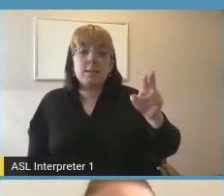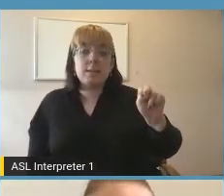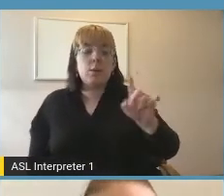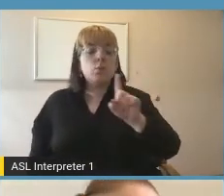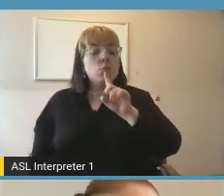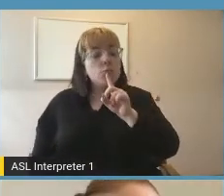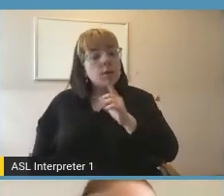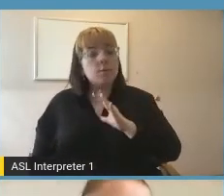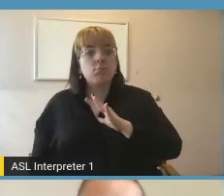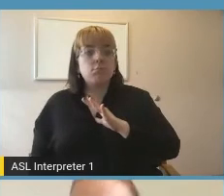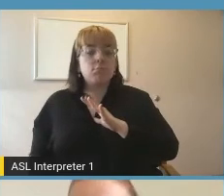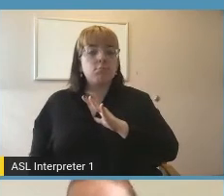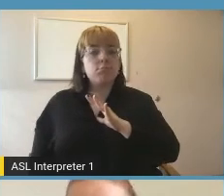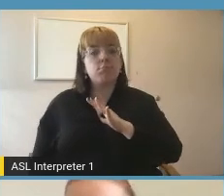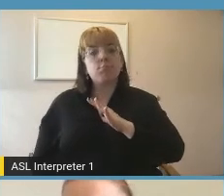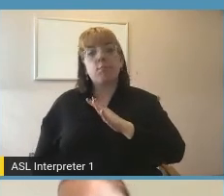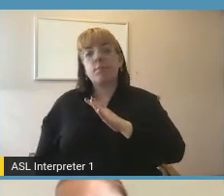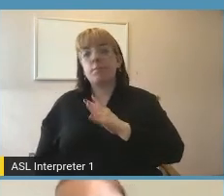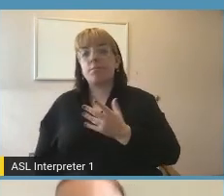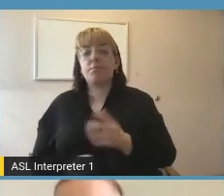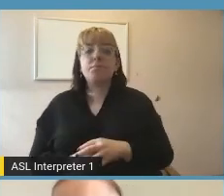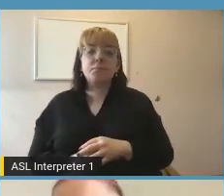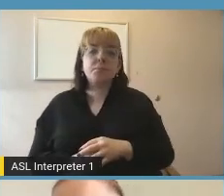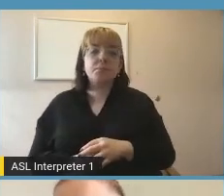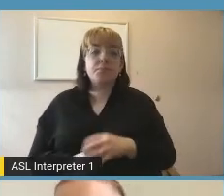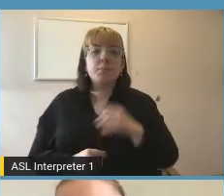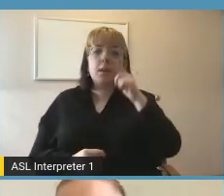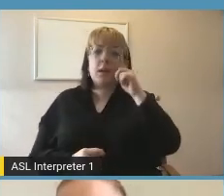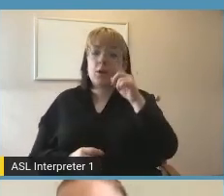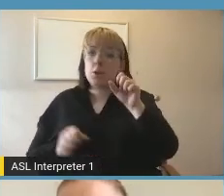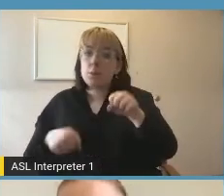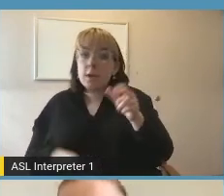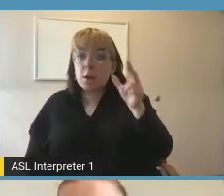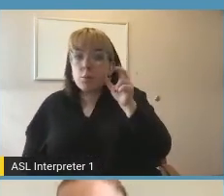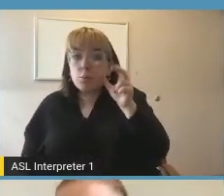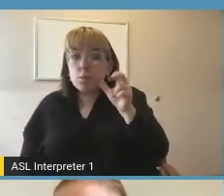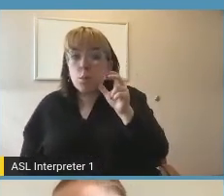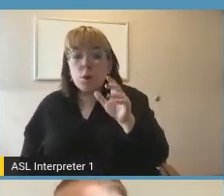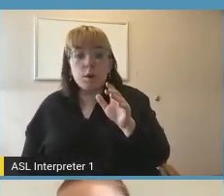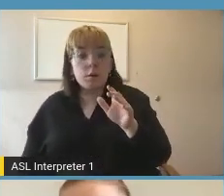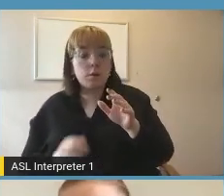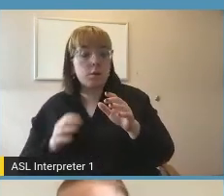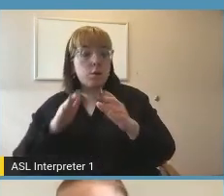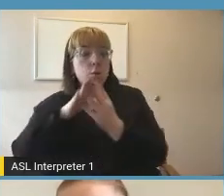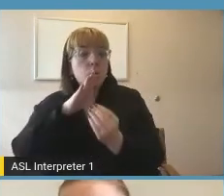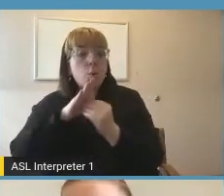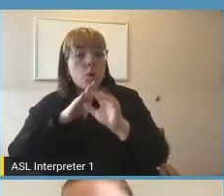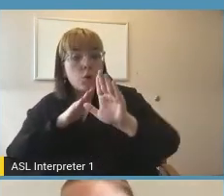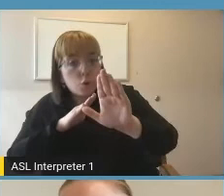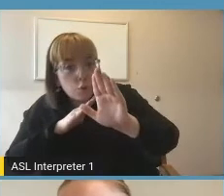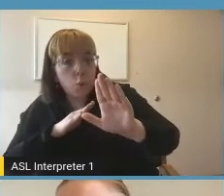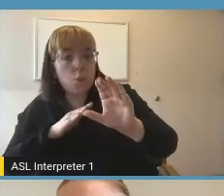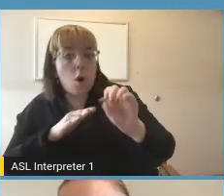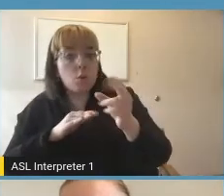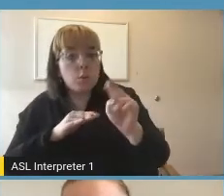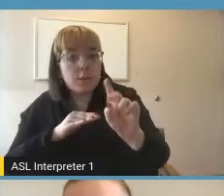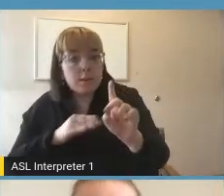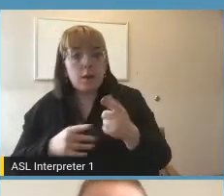particularly they think is fun they go record sounds I think anything you want. You want the sound of fake volcano noise, you want the sound of a tree falling, you want the